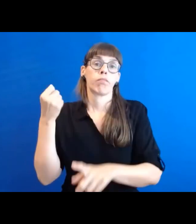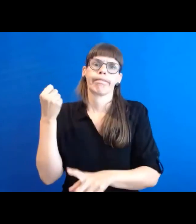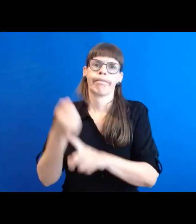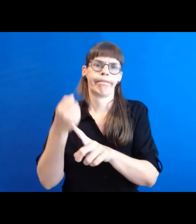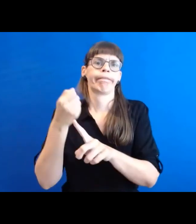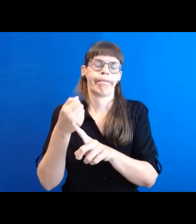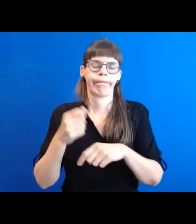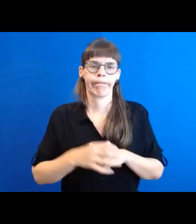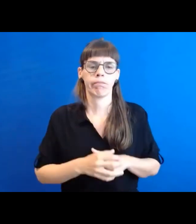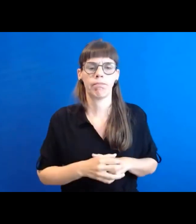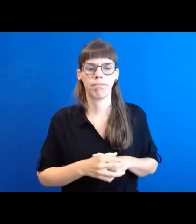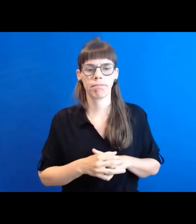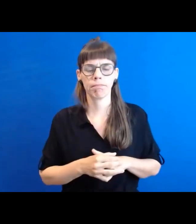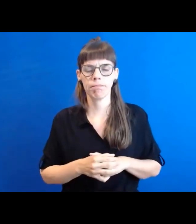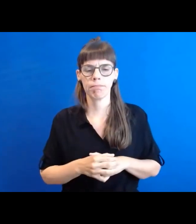for social service. And that has great impact when you speak about